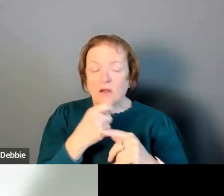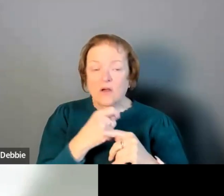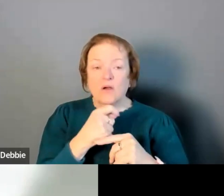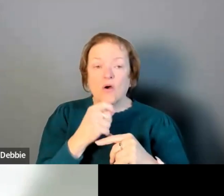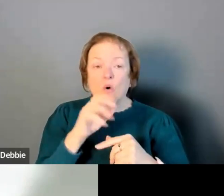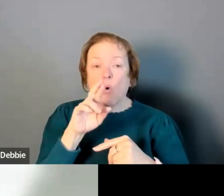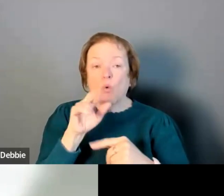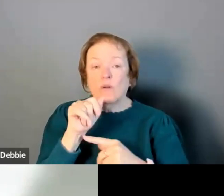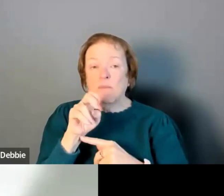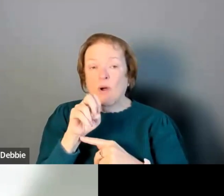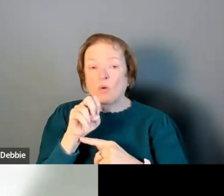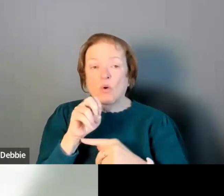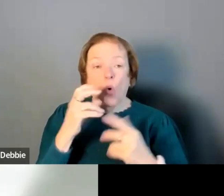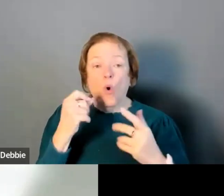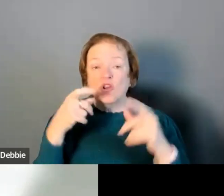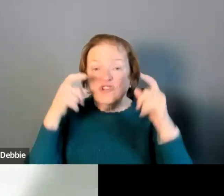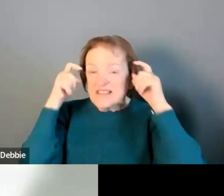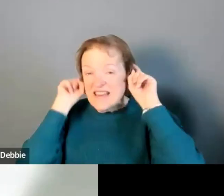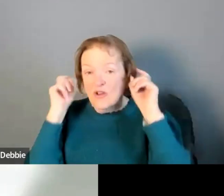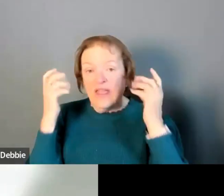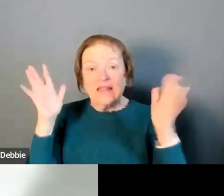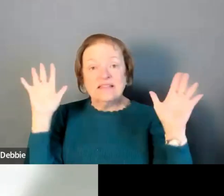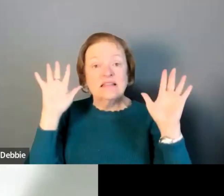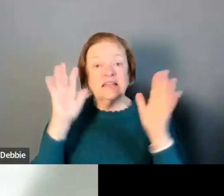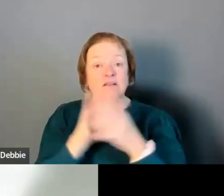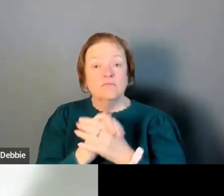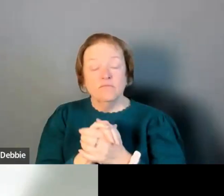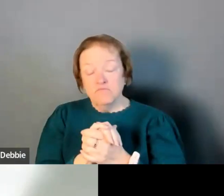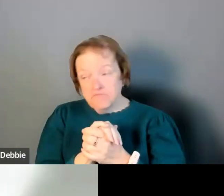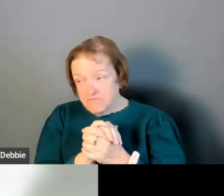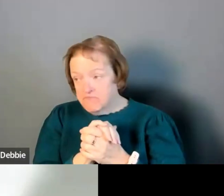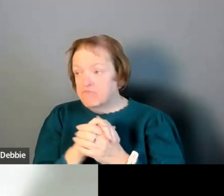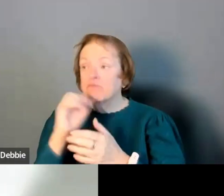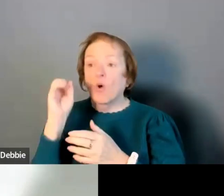Just only hearing aids, and that's it. Ok so they only have hearing aids.